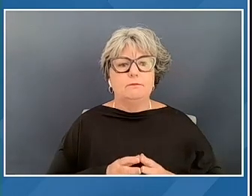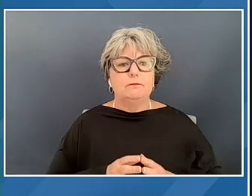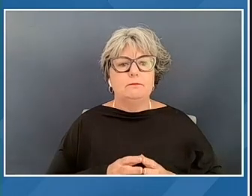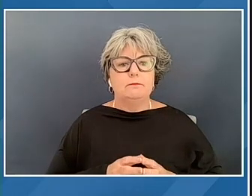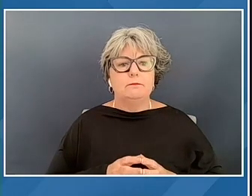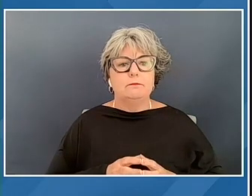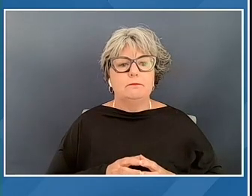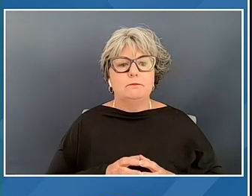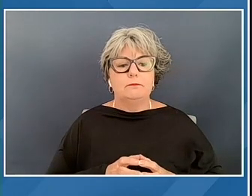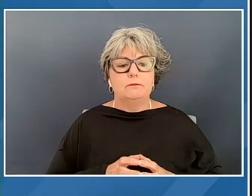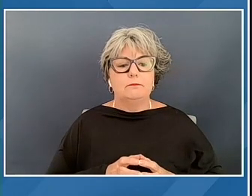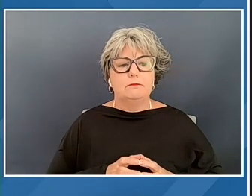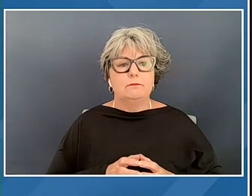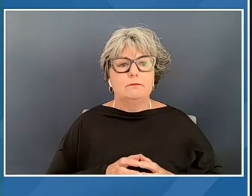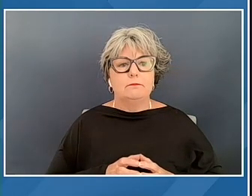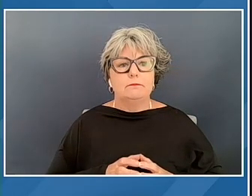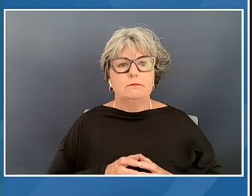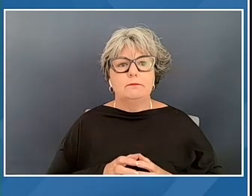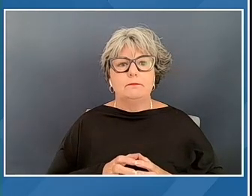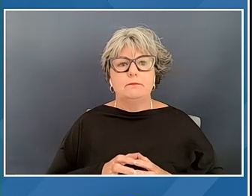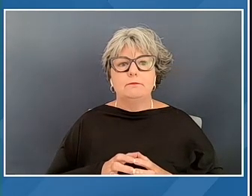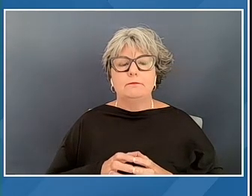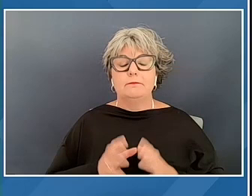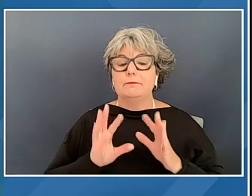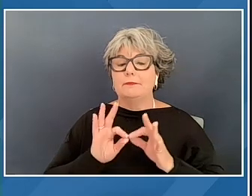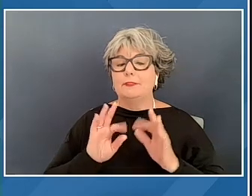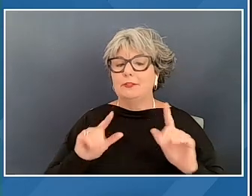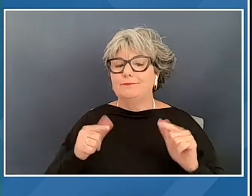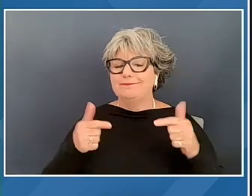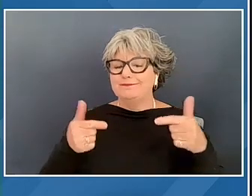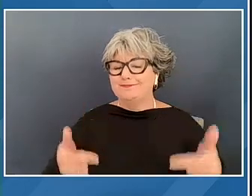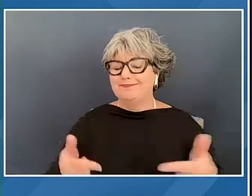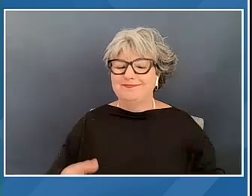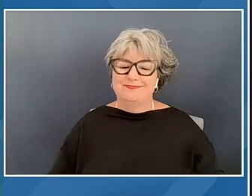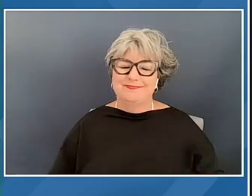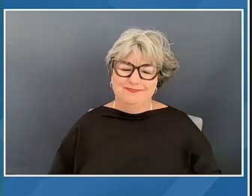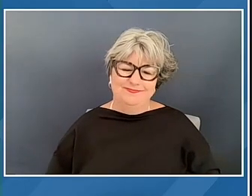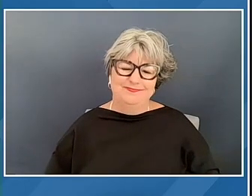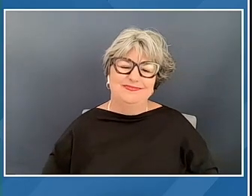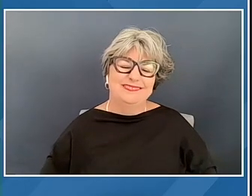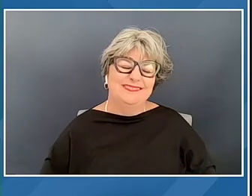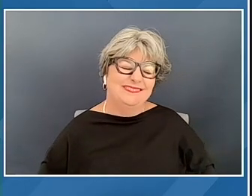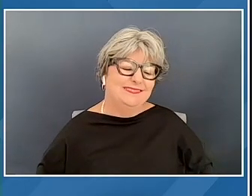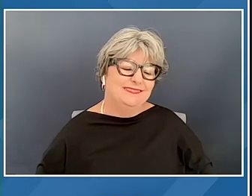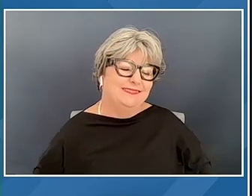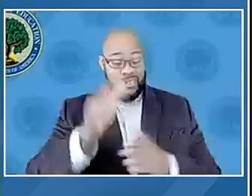I can speak to how it has been done in the past, Jada, that as the Department has